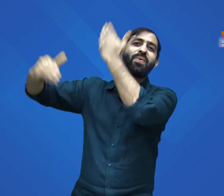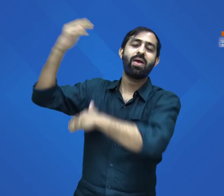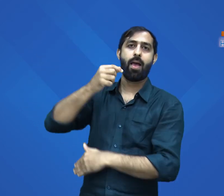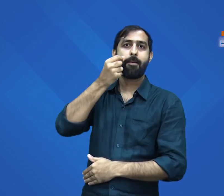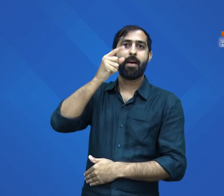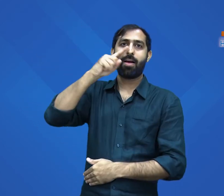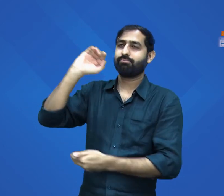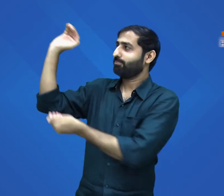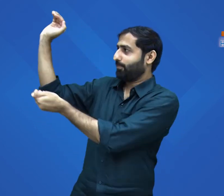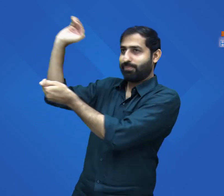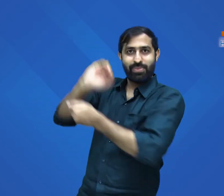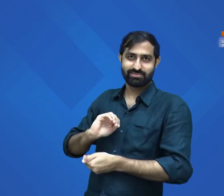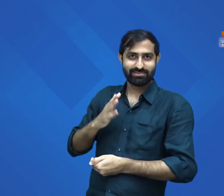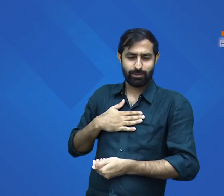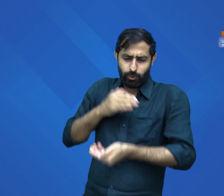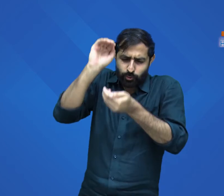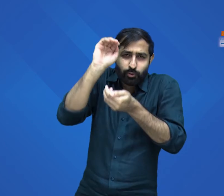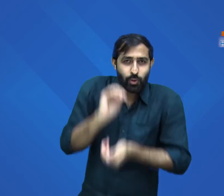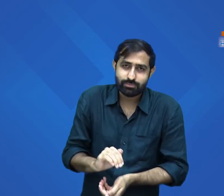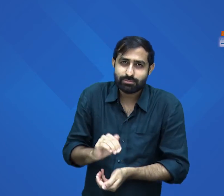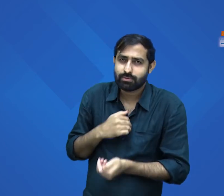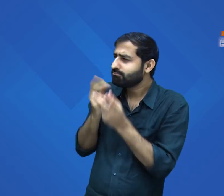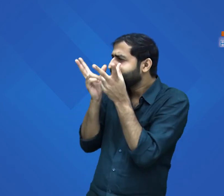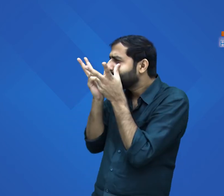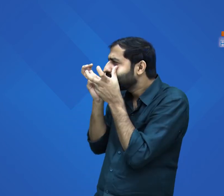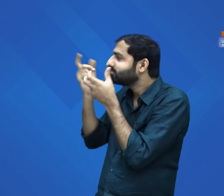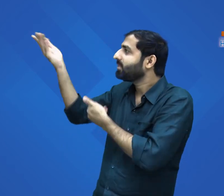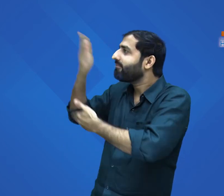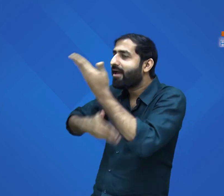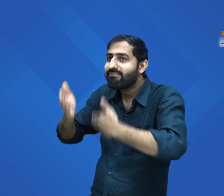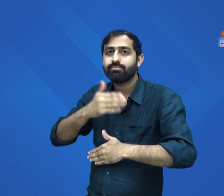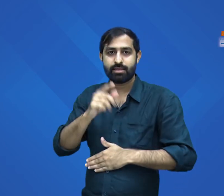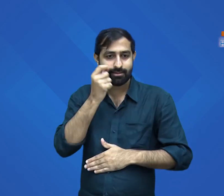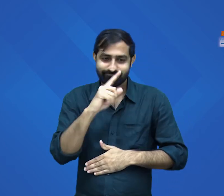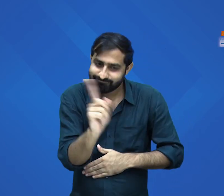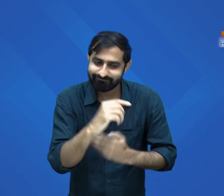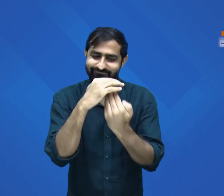We acquire Knowledge from the older generation. They contribute in our development